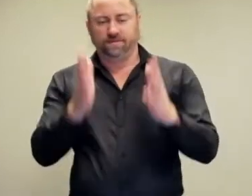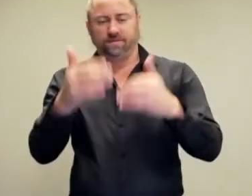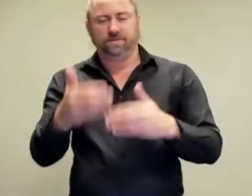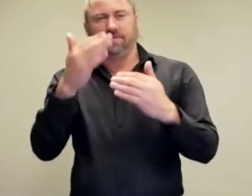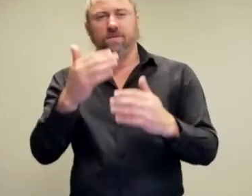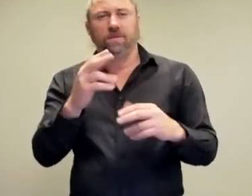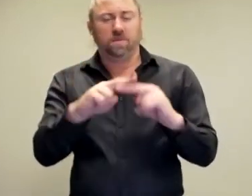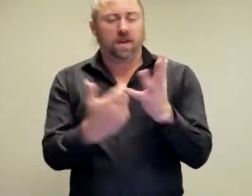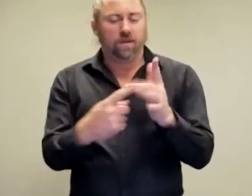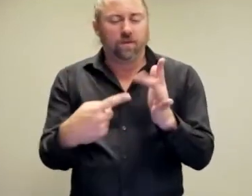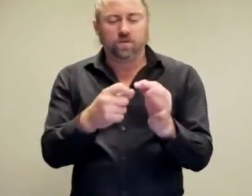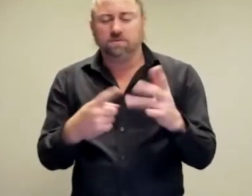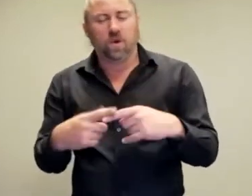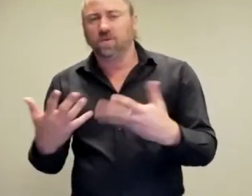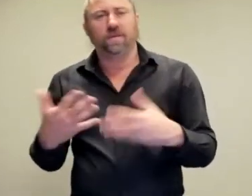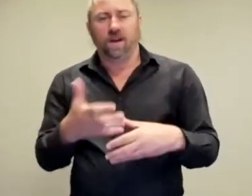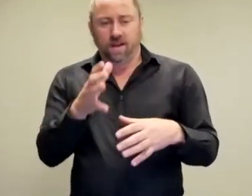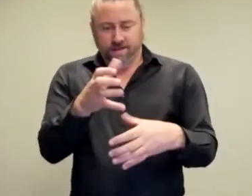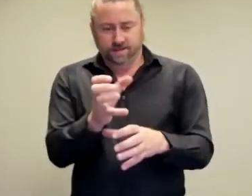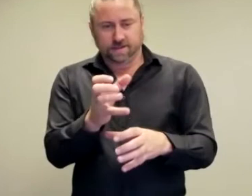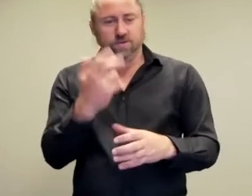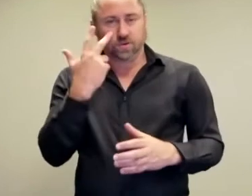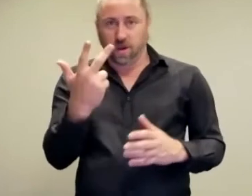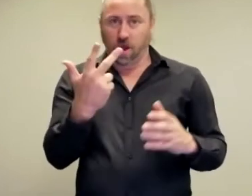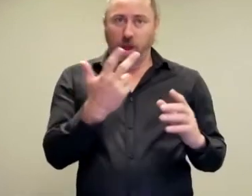The sculptures reveal a relationship between abstraction